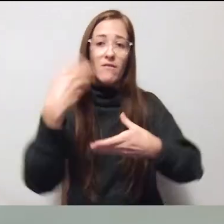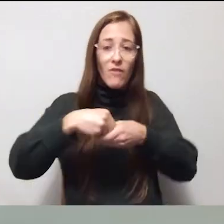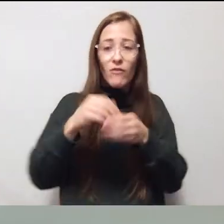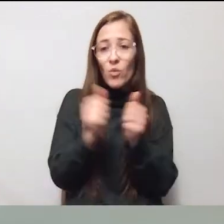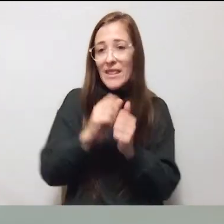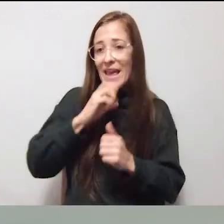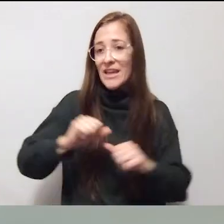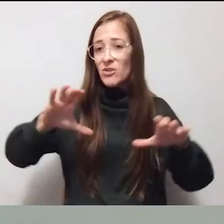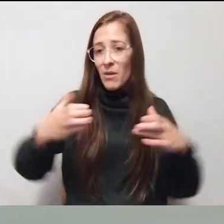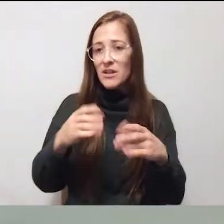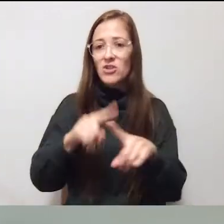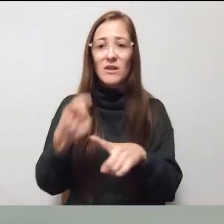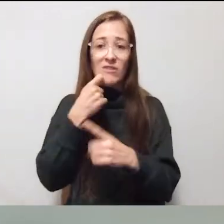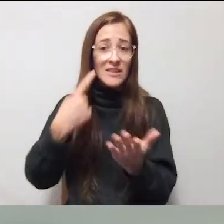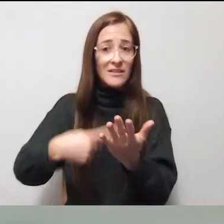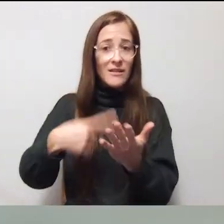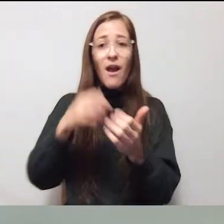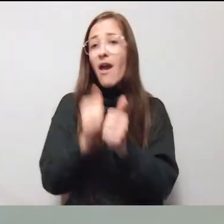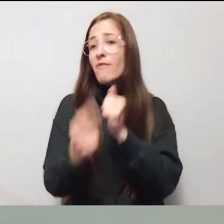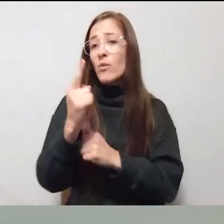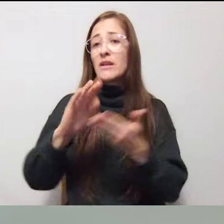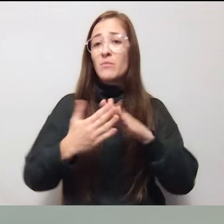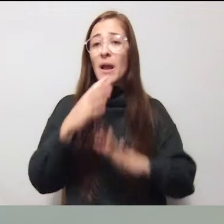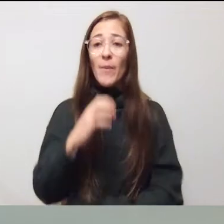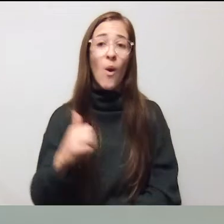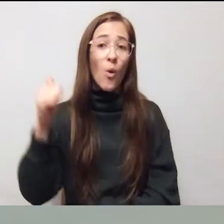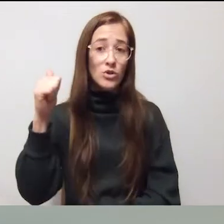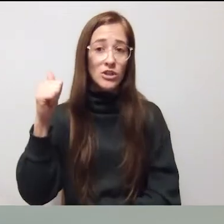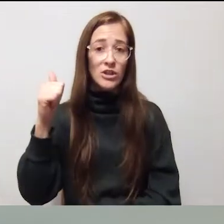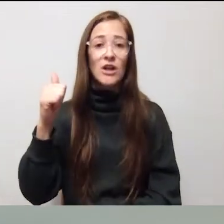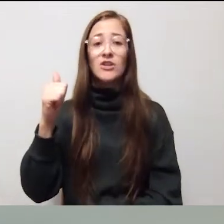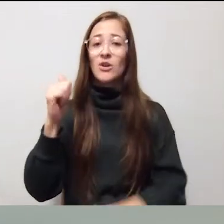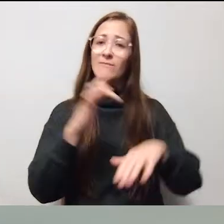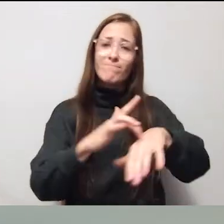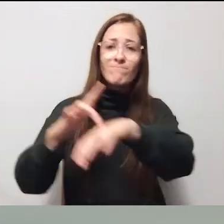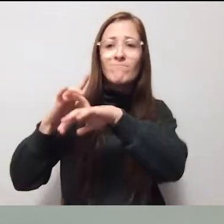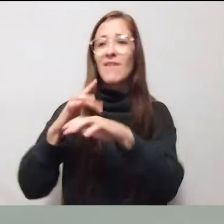but as we spoke to before everyone is aging. So it touches every facet of your life.